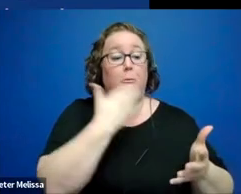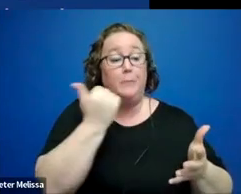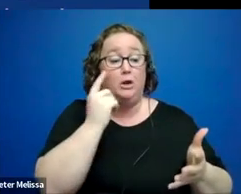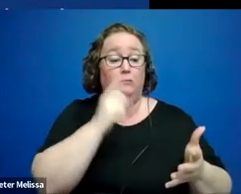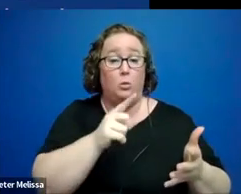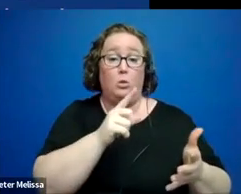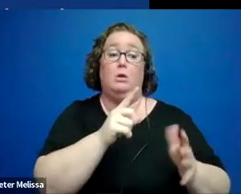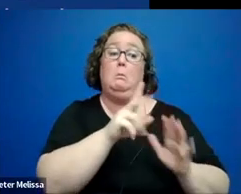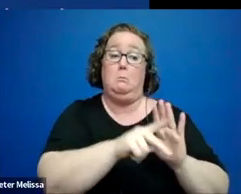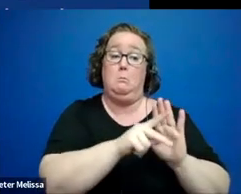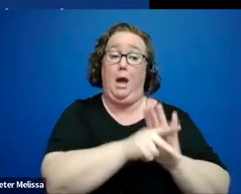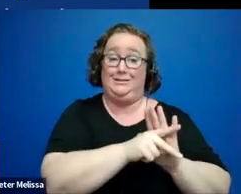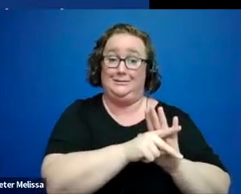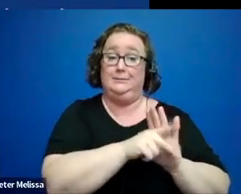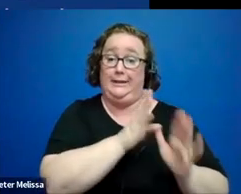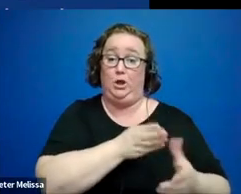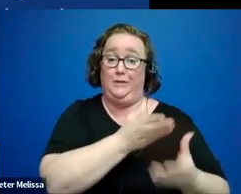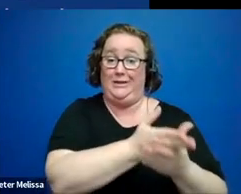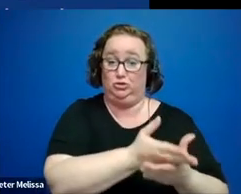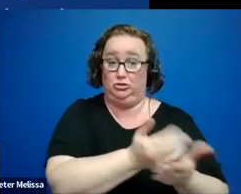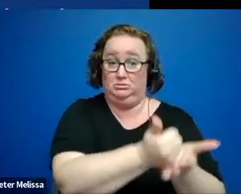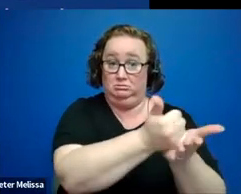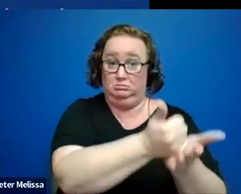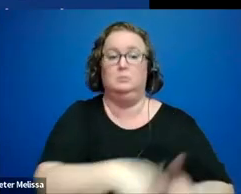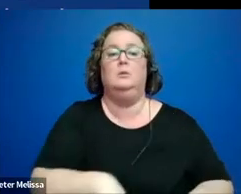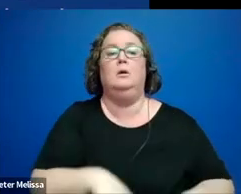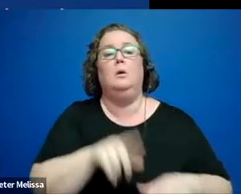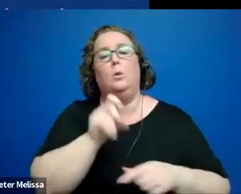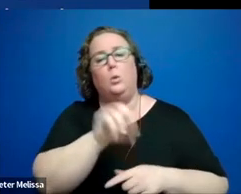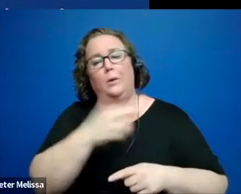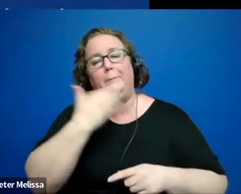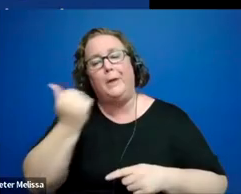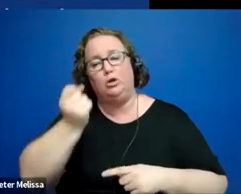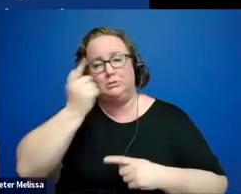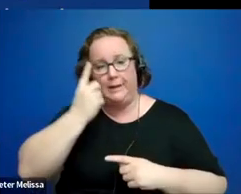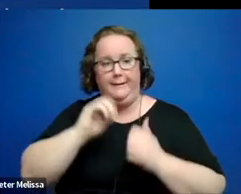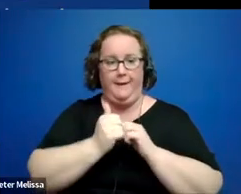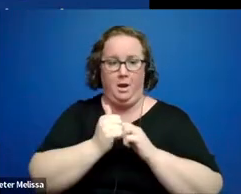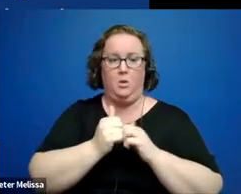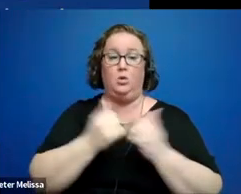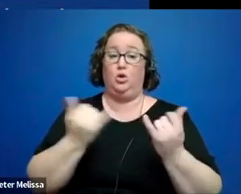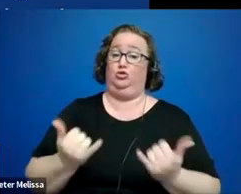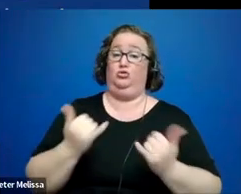It can help you understand how current policies or litigation may disproportionately